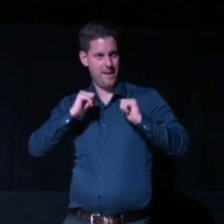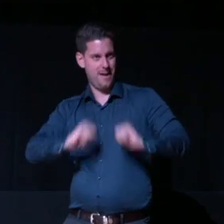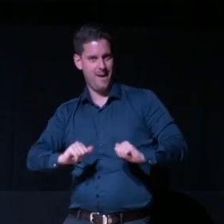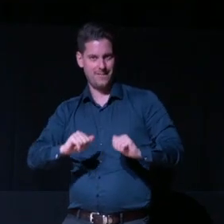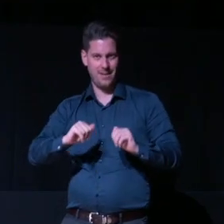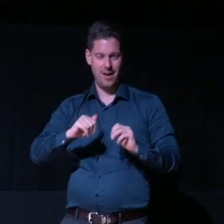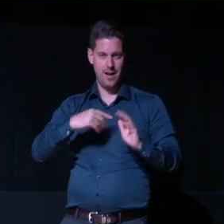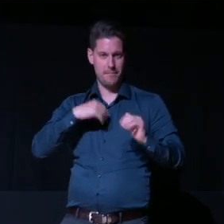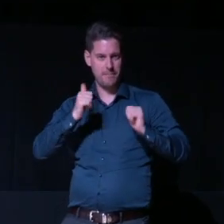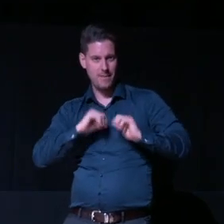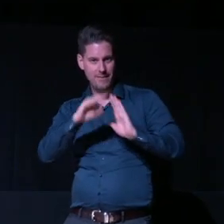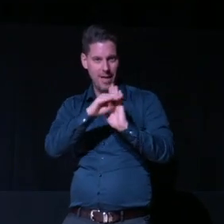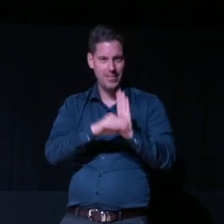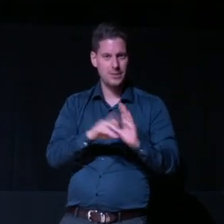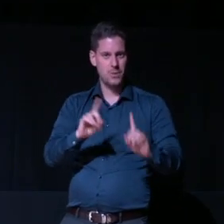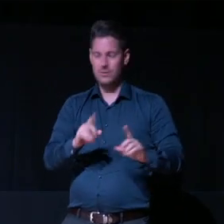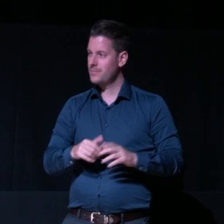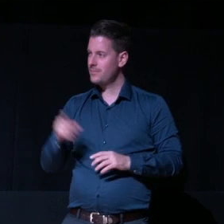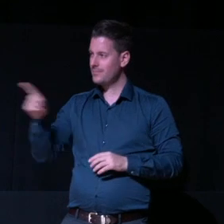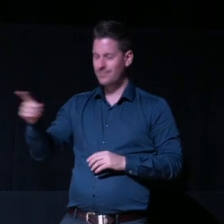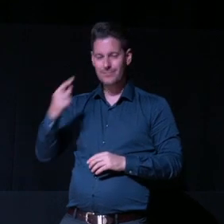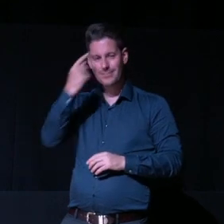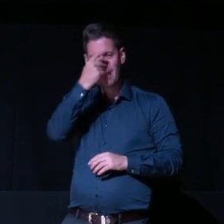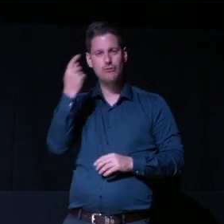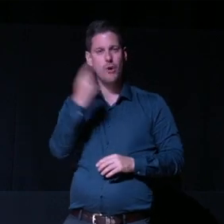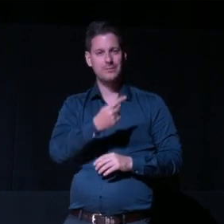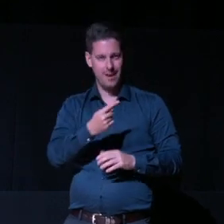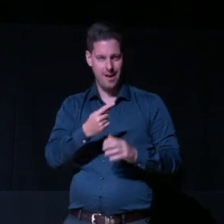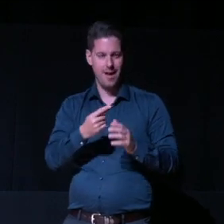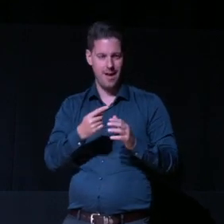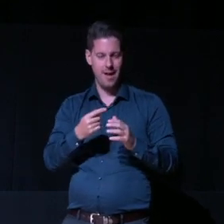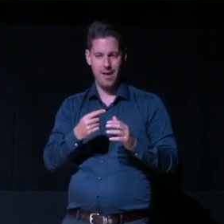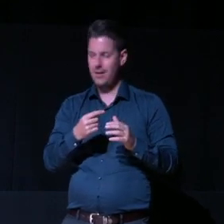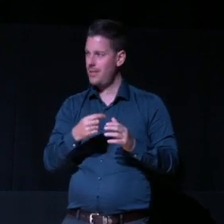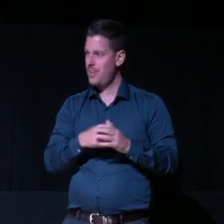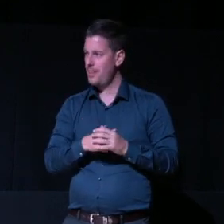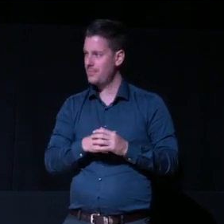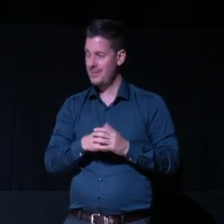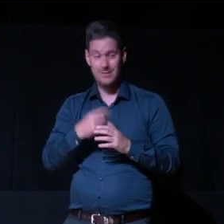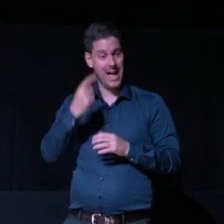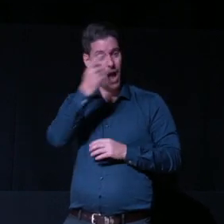It's curious with the Harry Potter books because they were actually there was a campaign to ban them at the